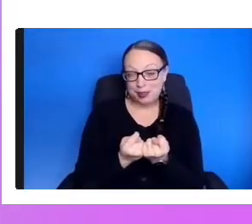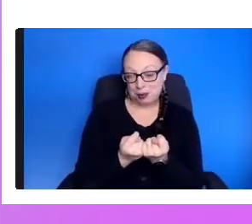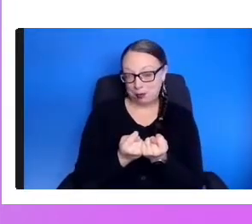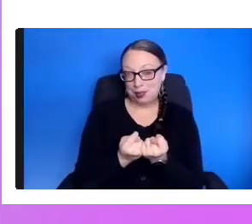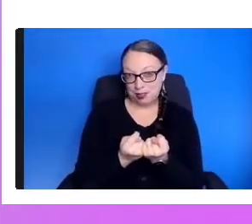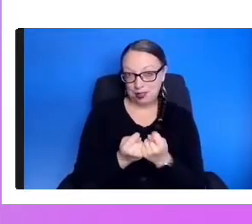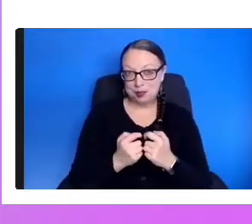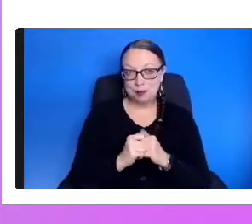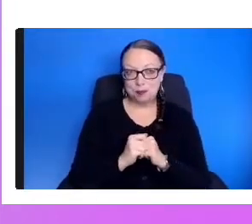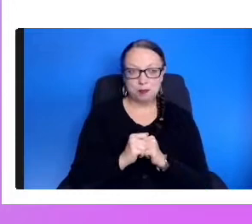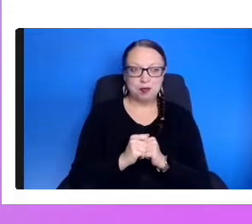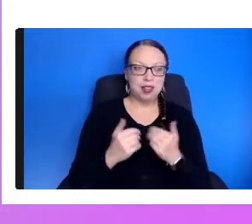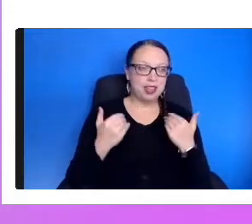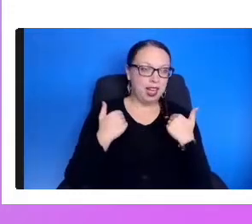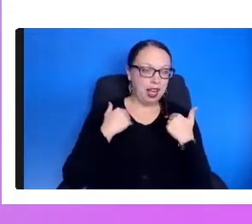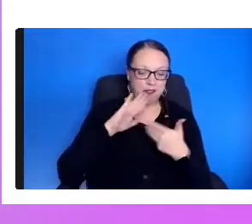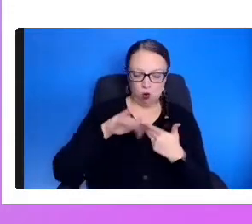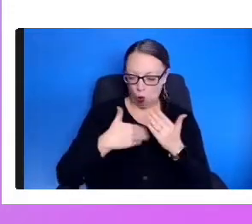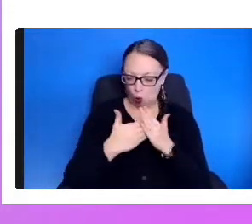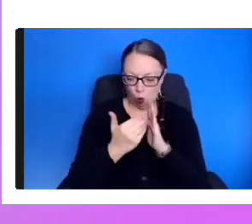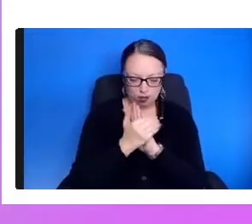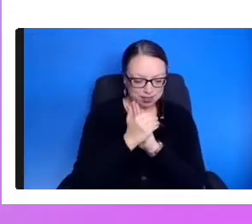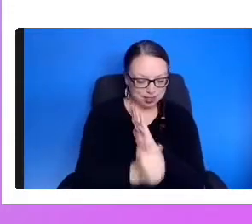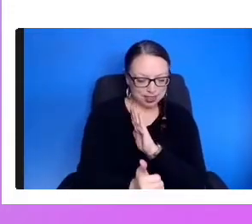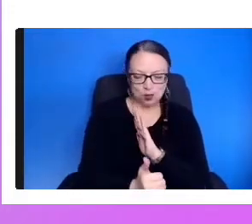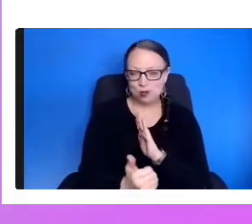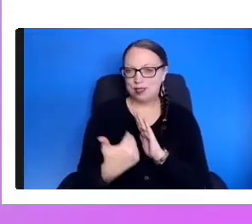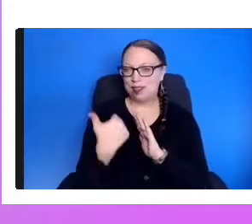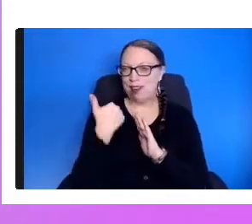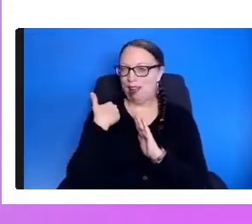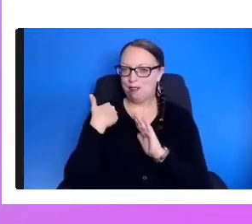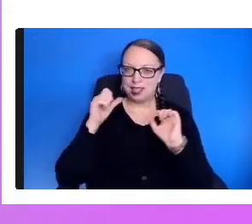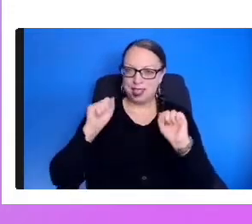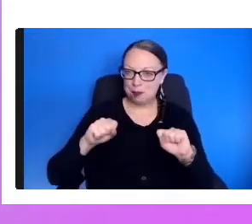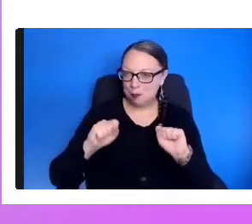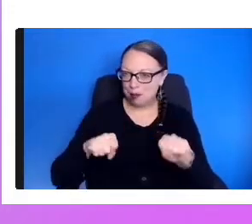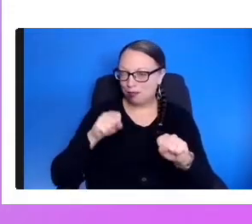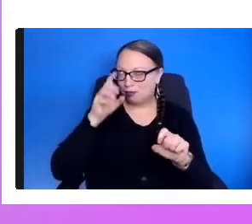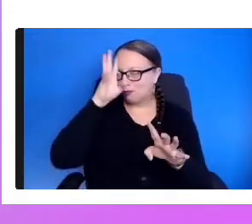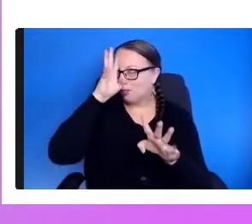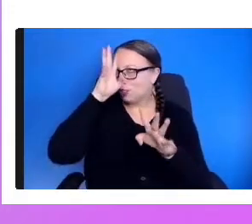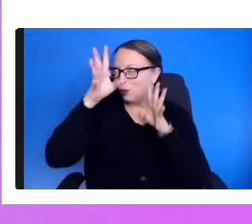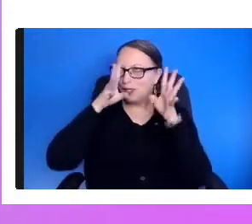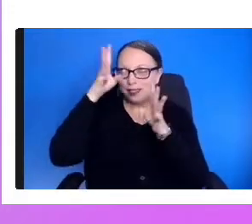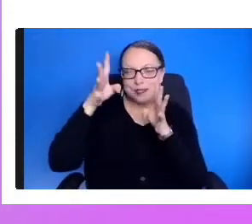they've got all the skills, they've got great capability, they're very creative, they're very able to use that